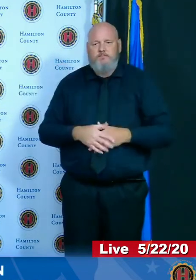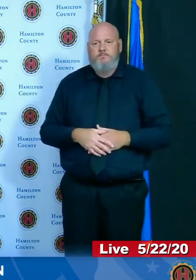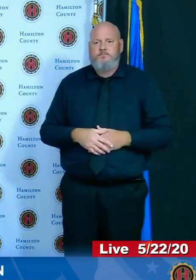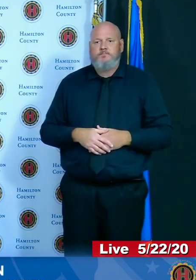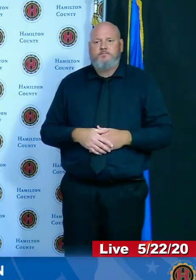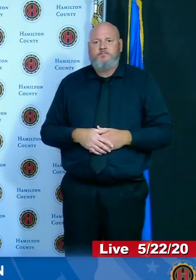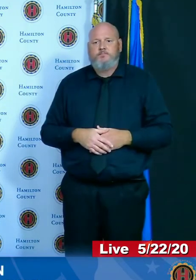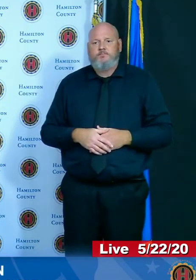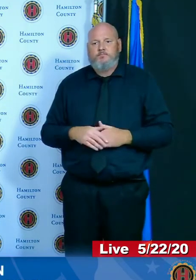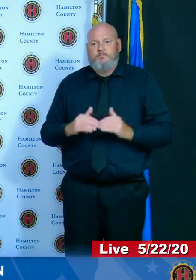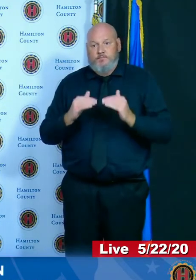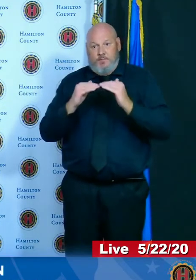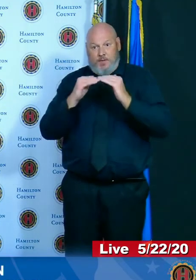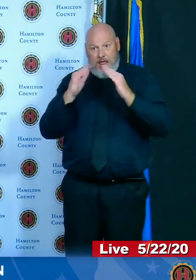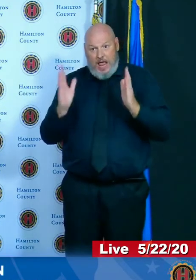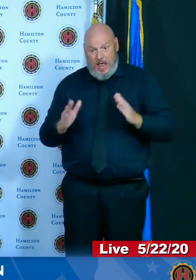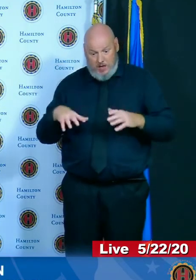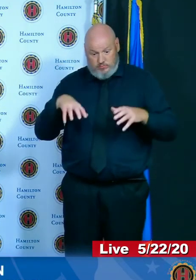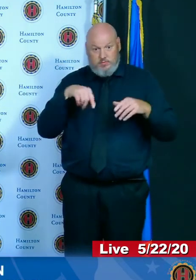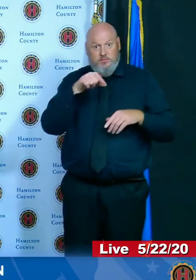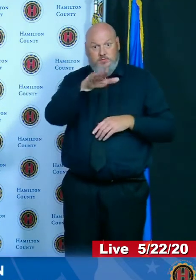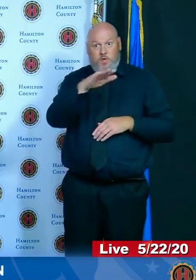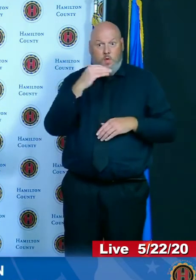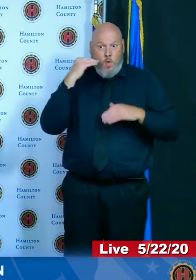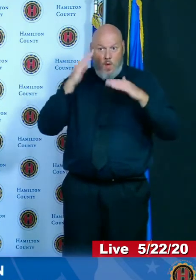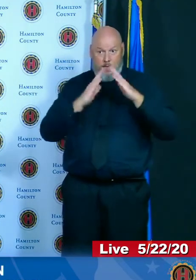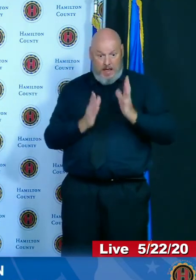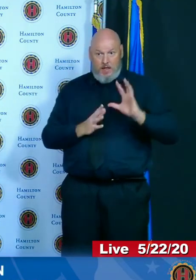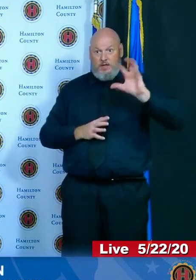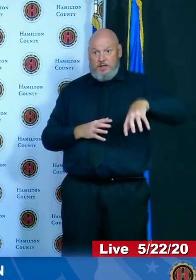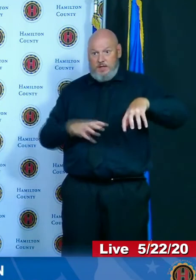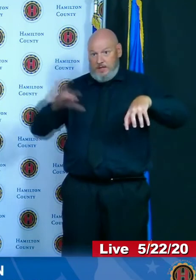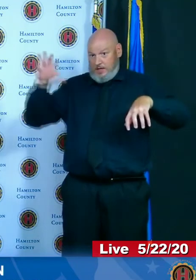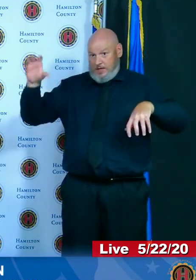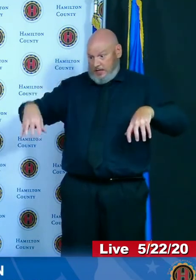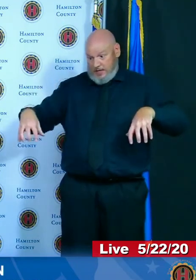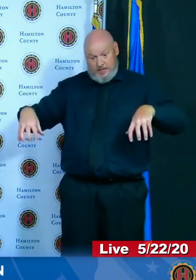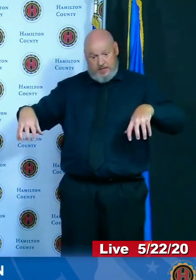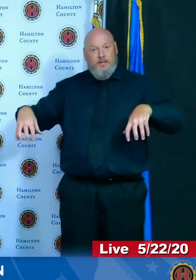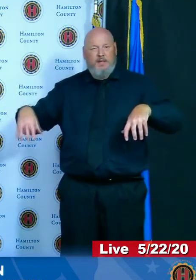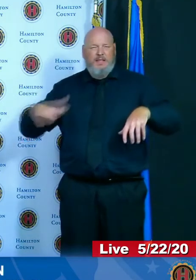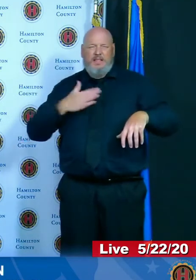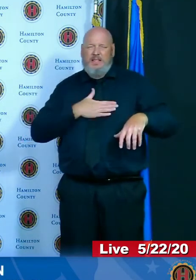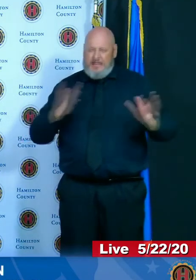a spread less likelihood of spread of disease in addition a new guidance